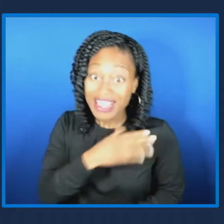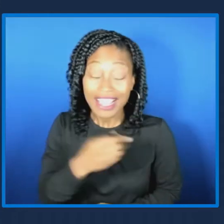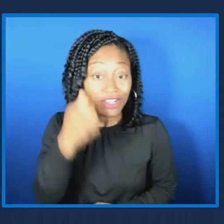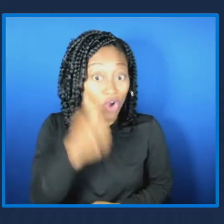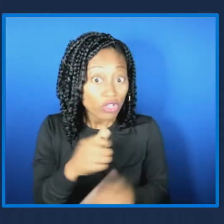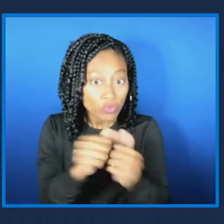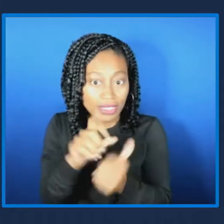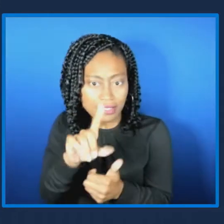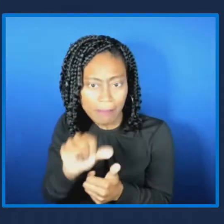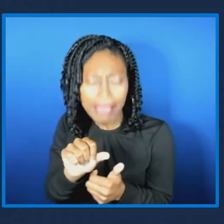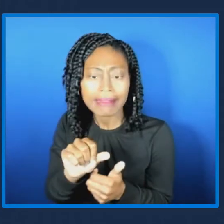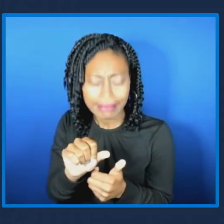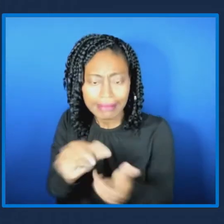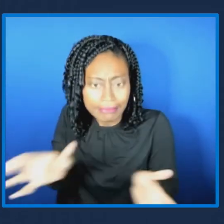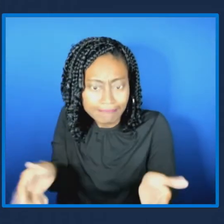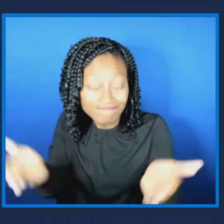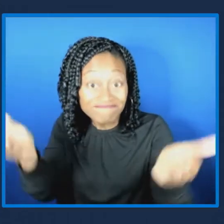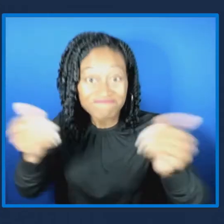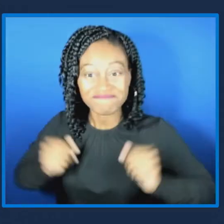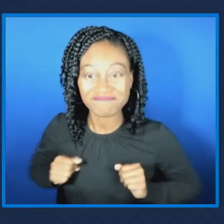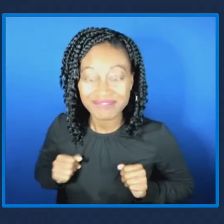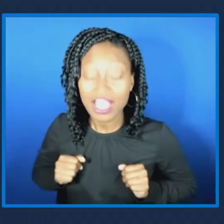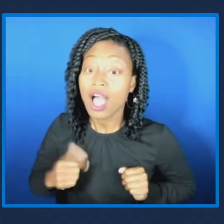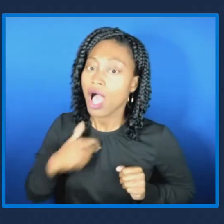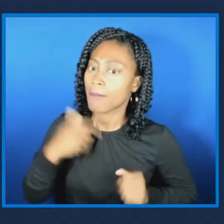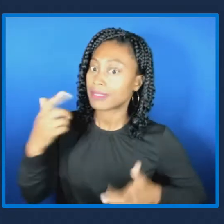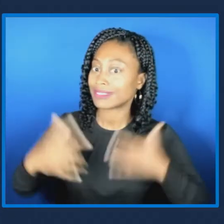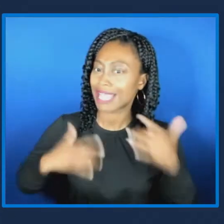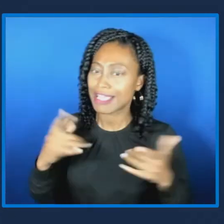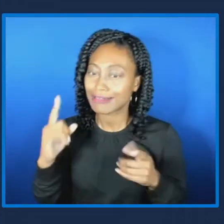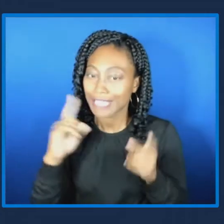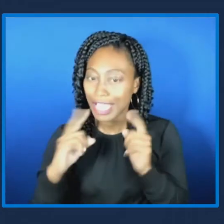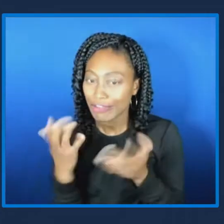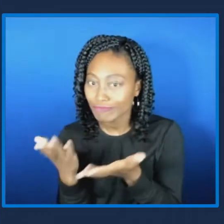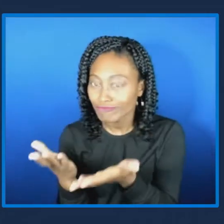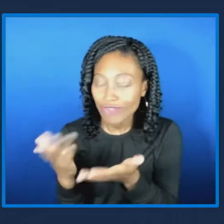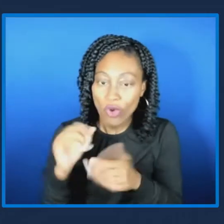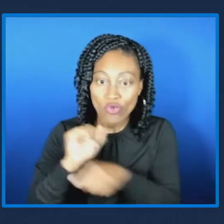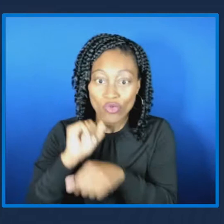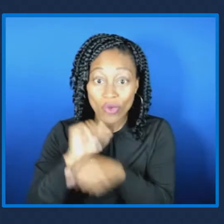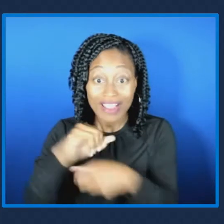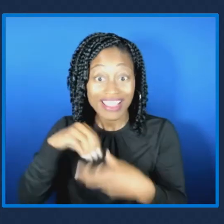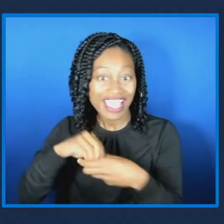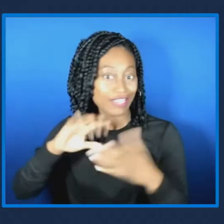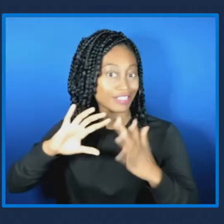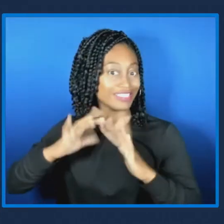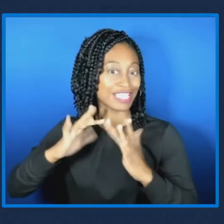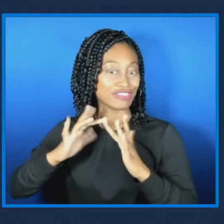I'm particularly excited about hearing about Lizzie's work within digital skilling for disabled women.